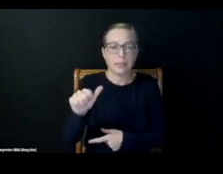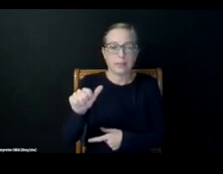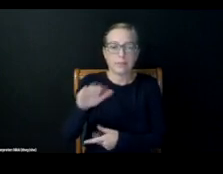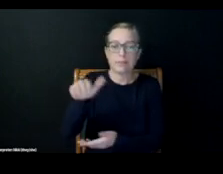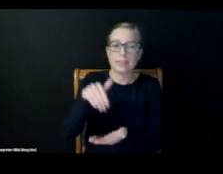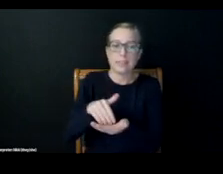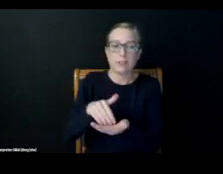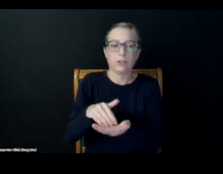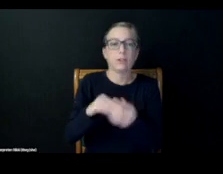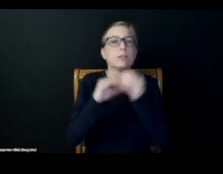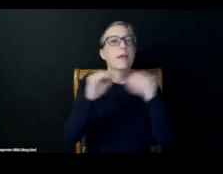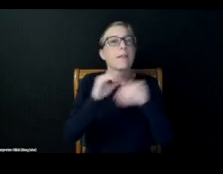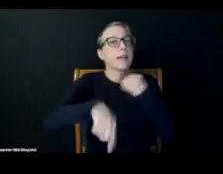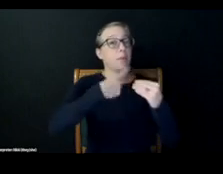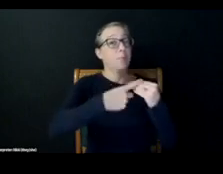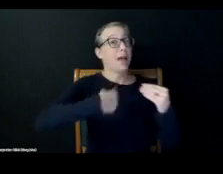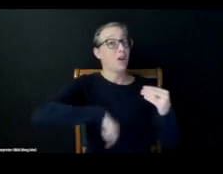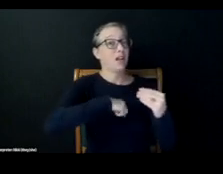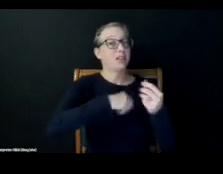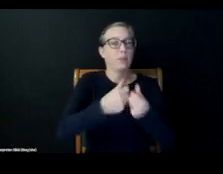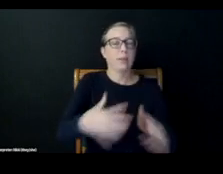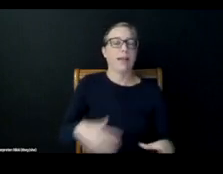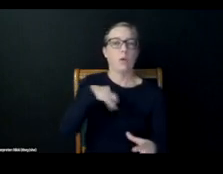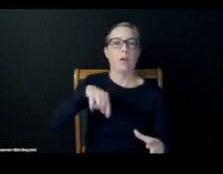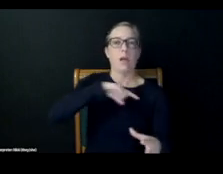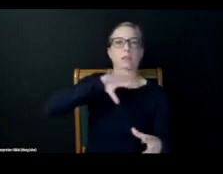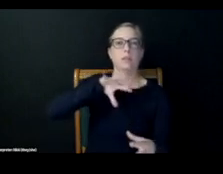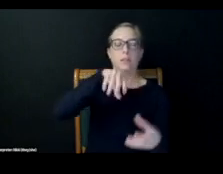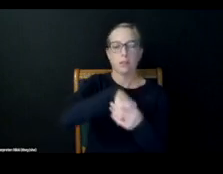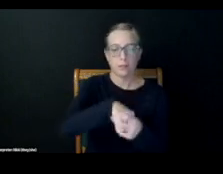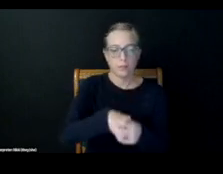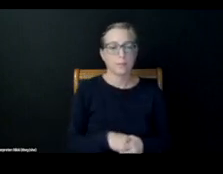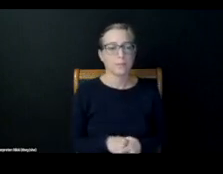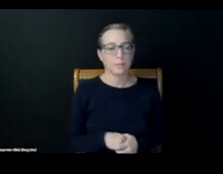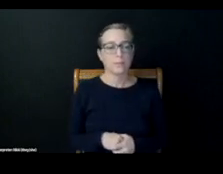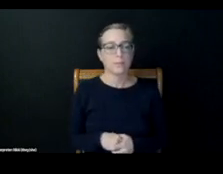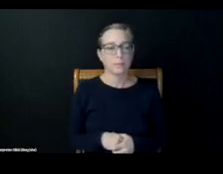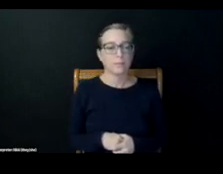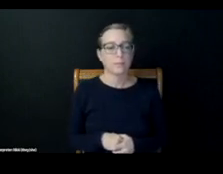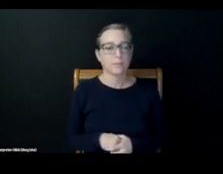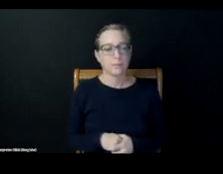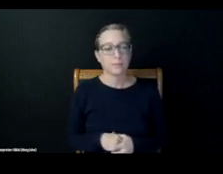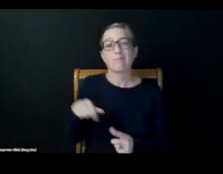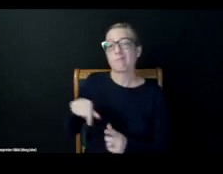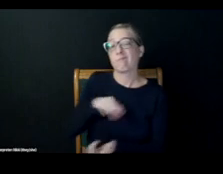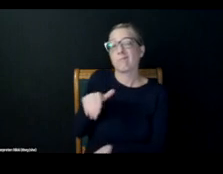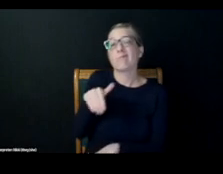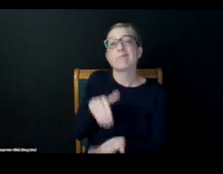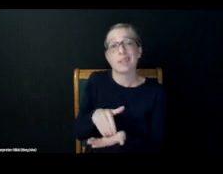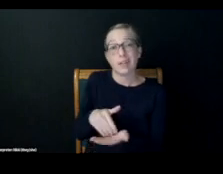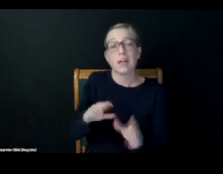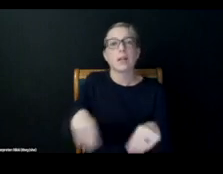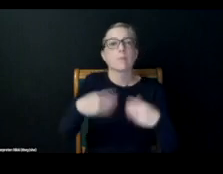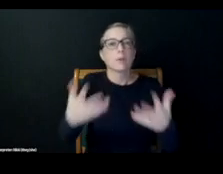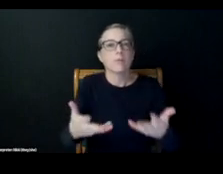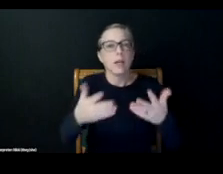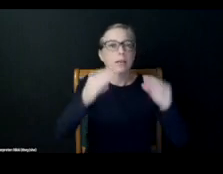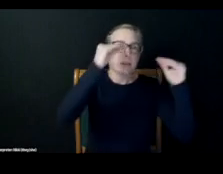through services, research, and advocacy. The center provides instruction and information about health and parenting services for parents